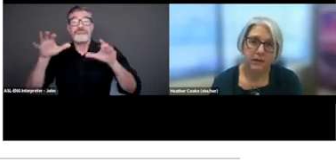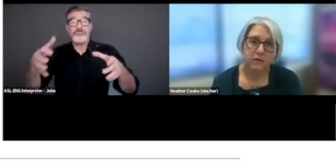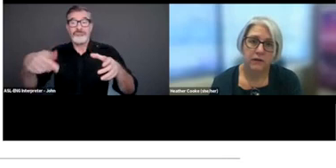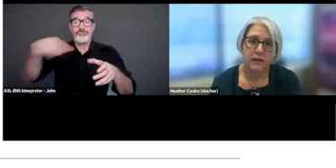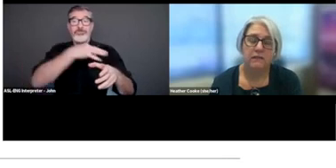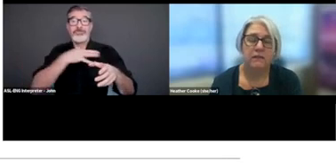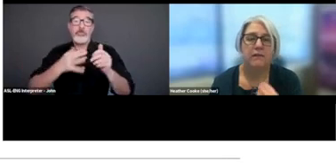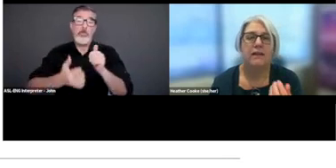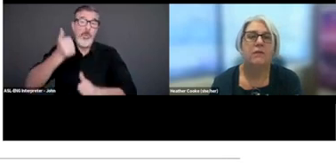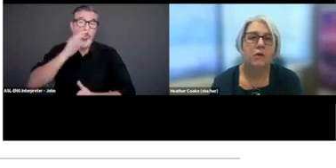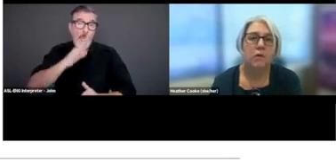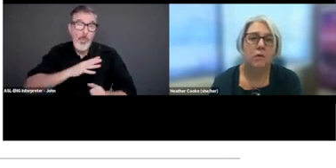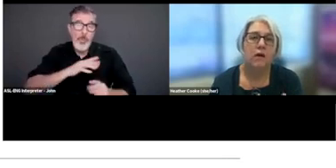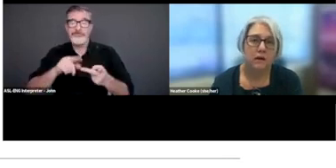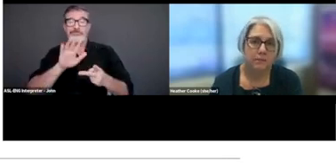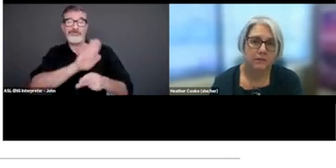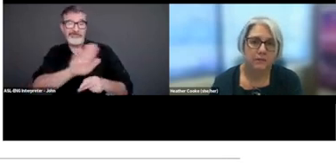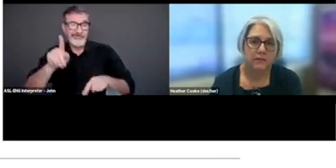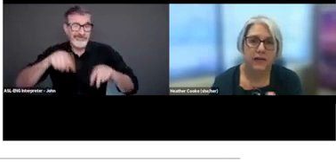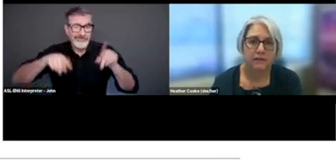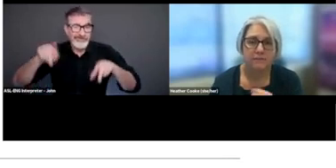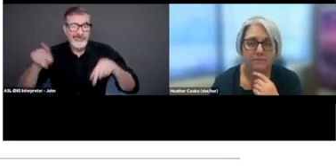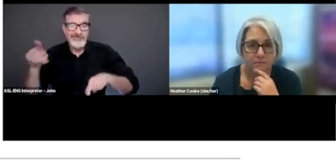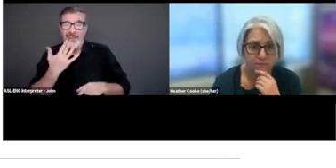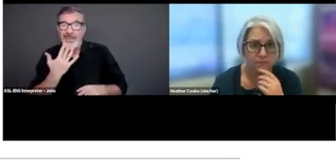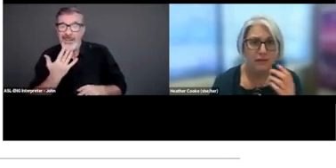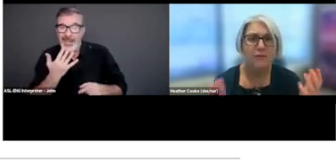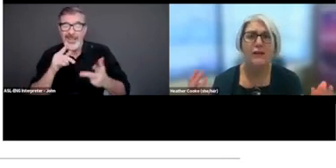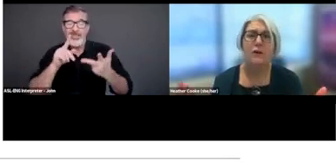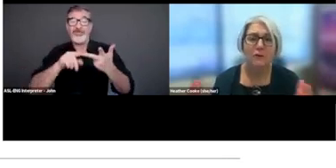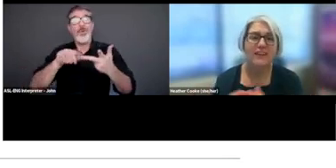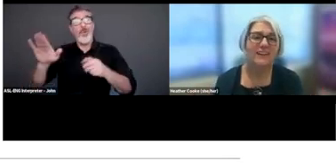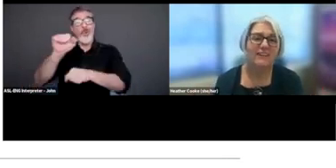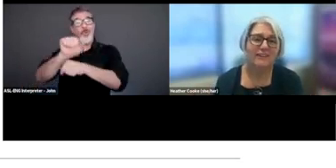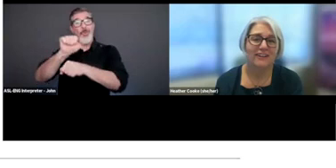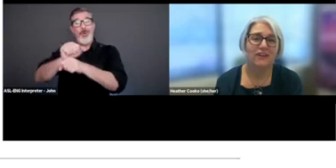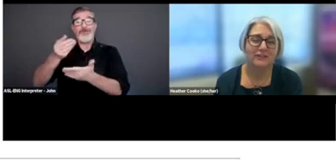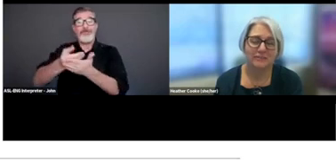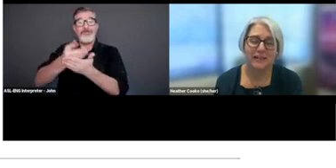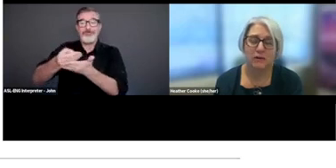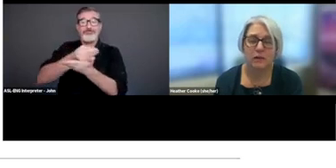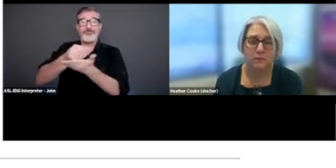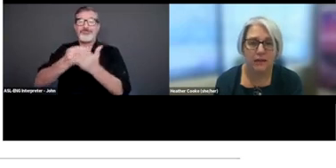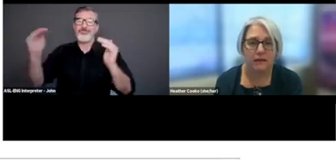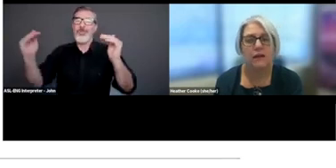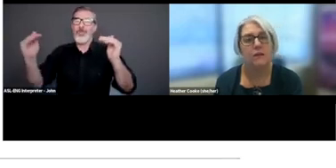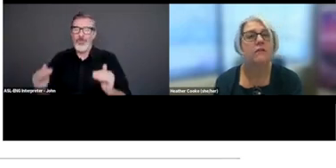ethnic minorities and they have low occupational status. And we know that the current long term care workplace